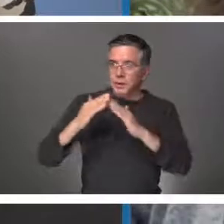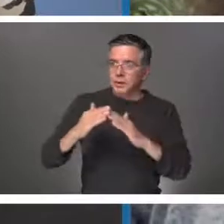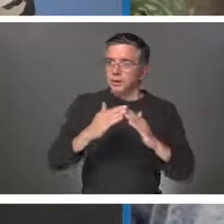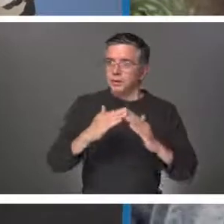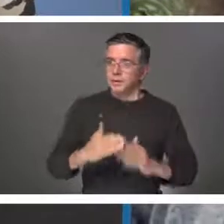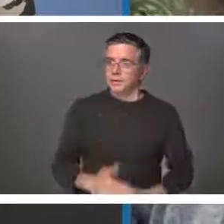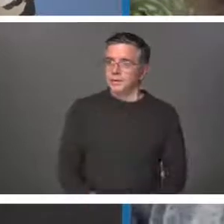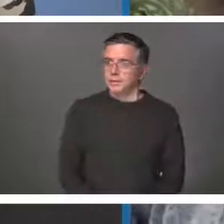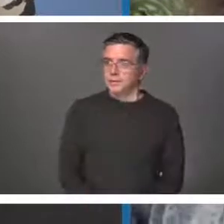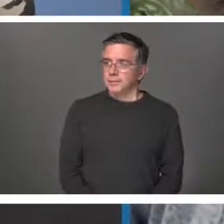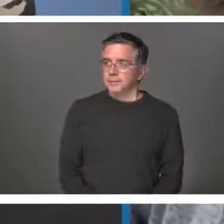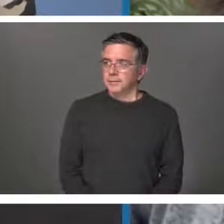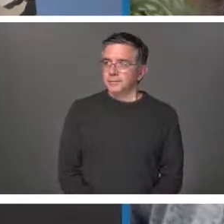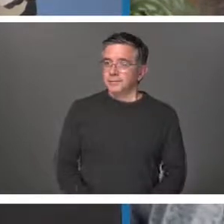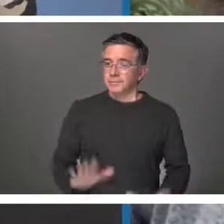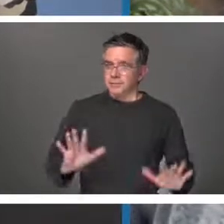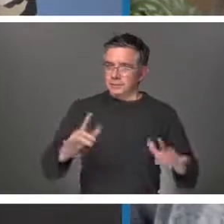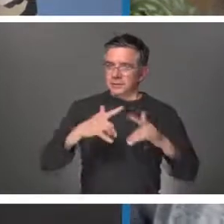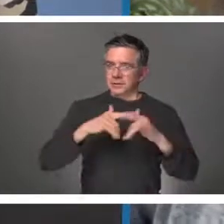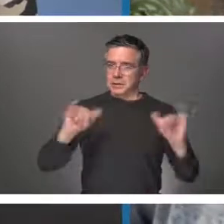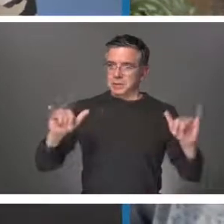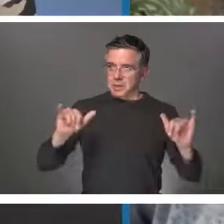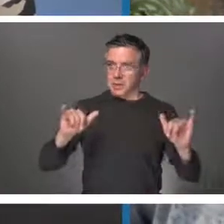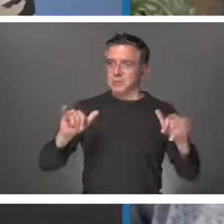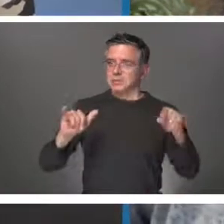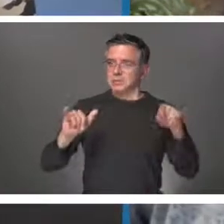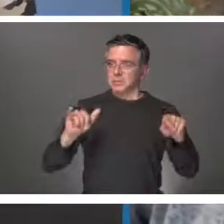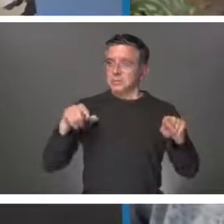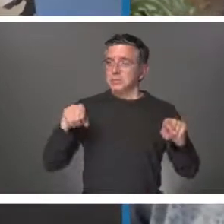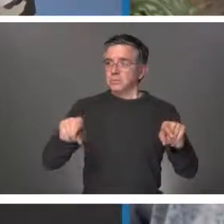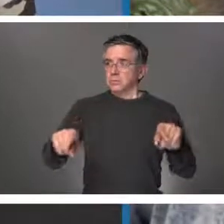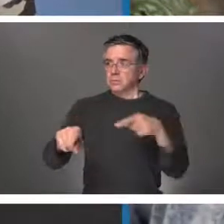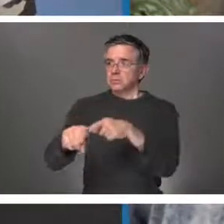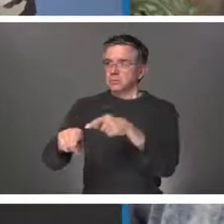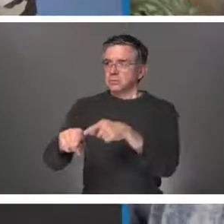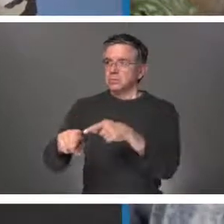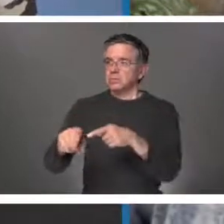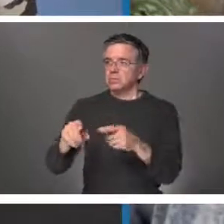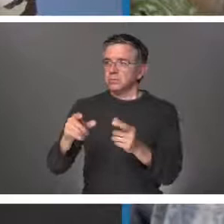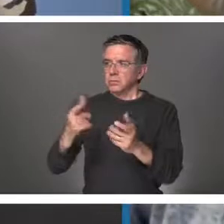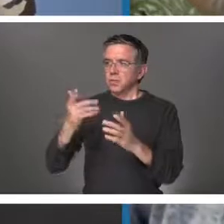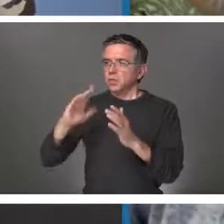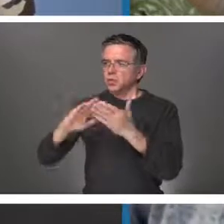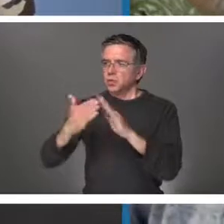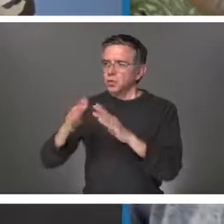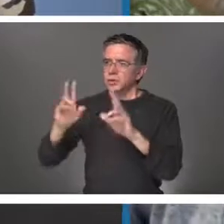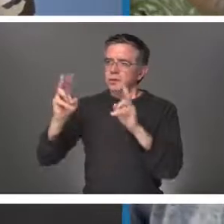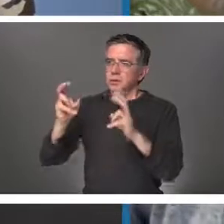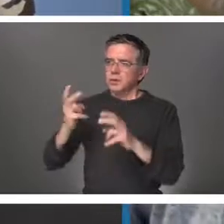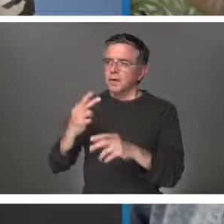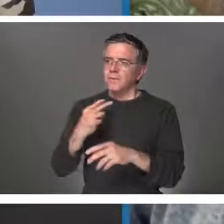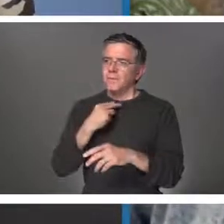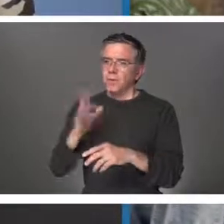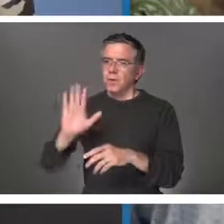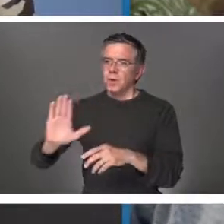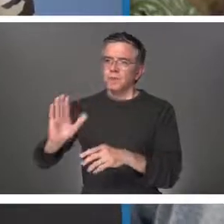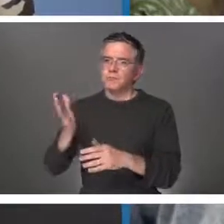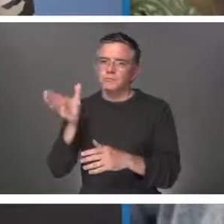we're also working on behalf of community voices. And that sometimes means that we are nudging,